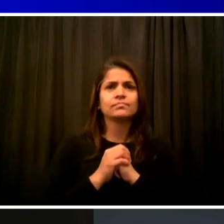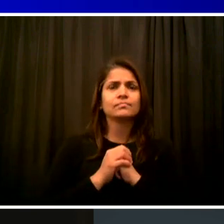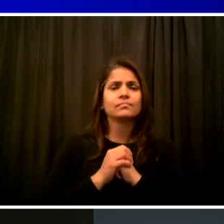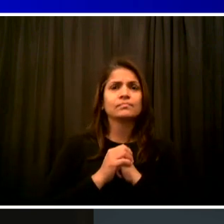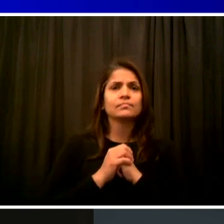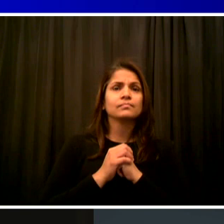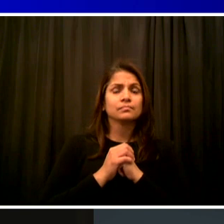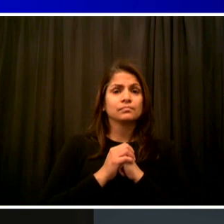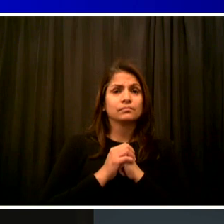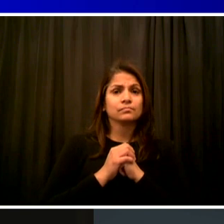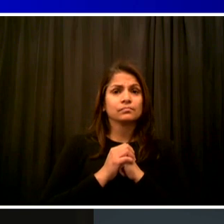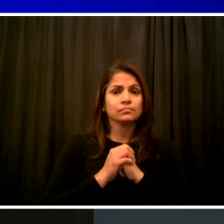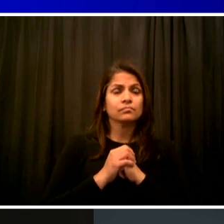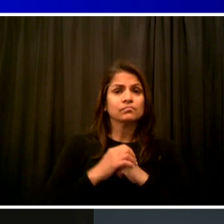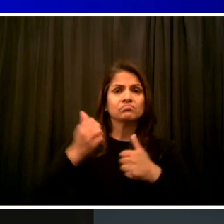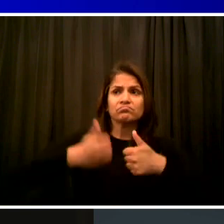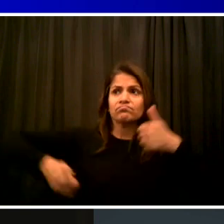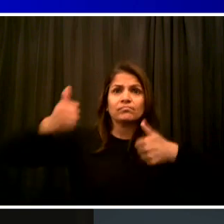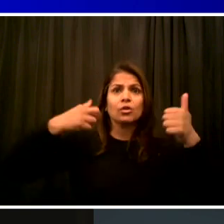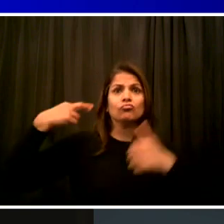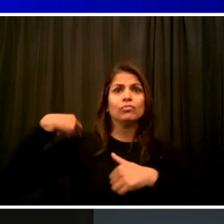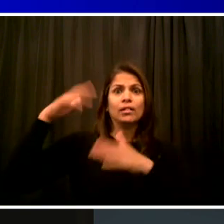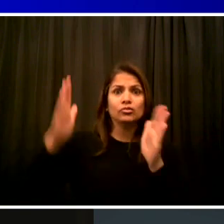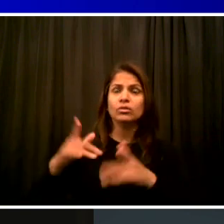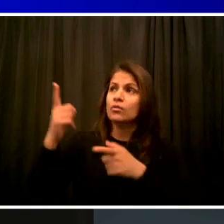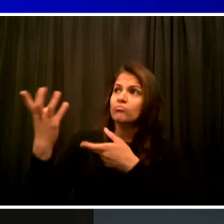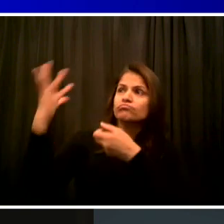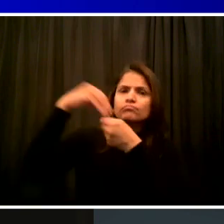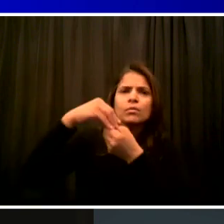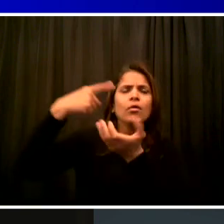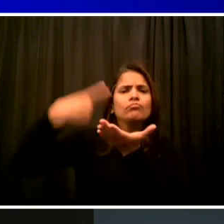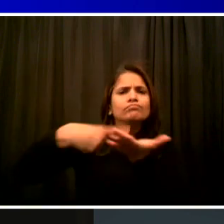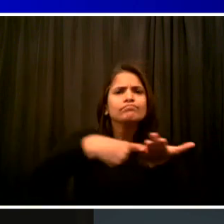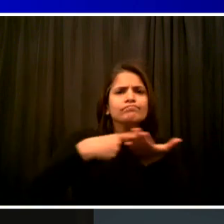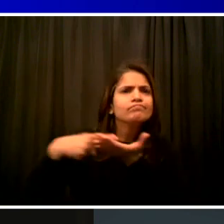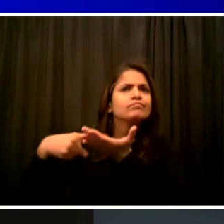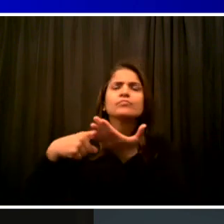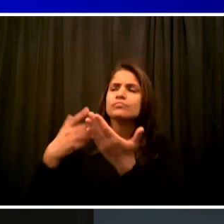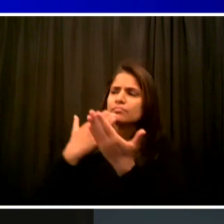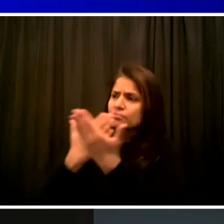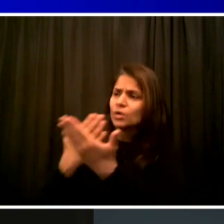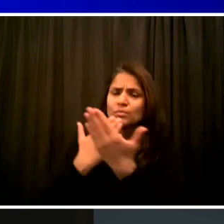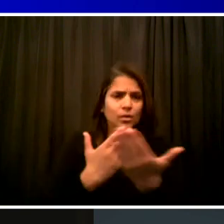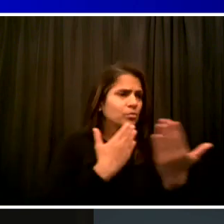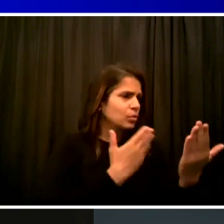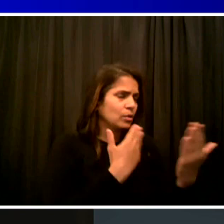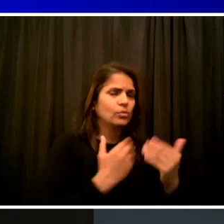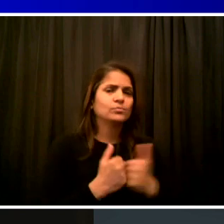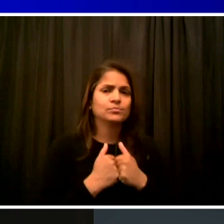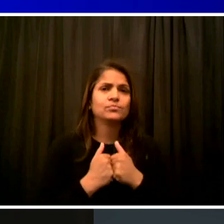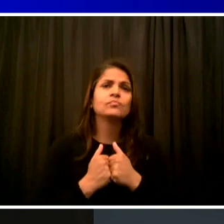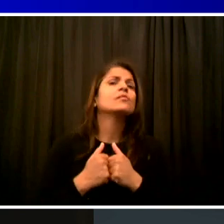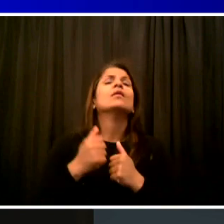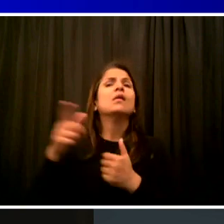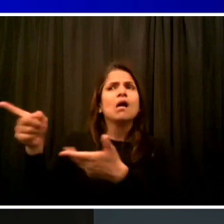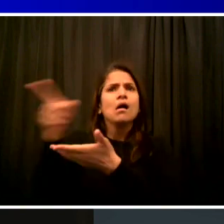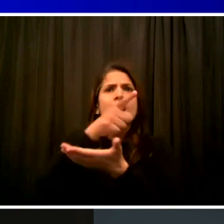I JUST WANT TO COMMEND AND TAHNK ALL OF THE RELIGIOUS LEADERS IN NEW YORK CITY, ESPECIALLY THOSE SERVING OUR